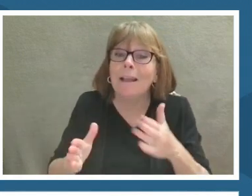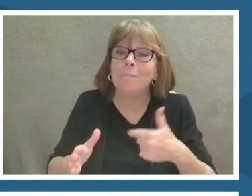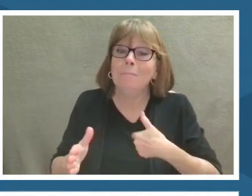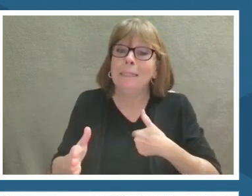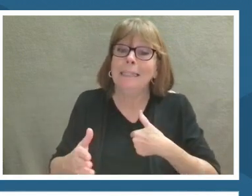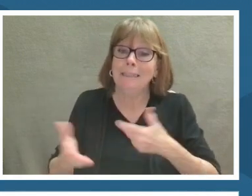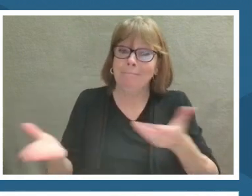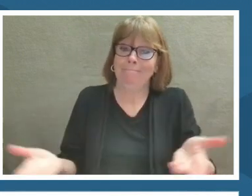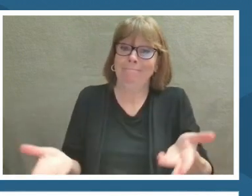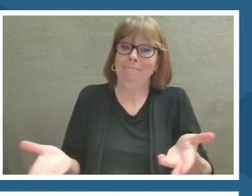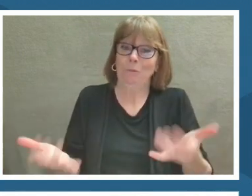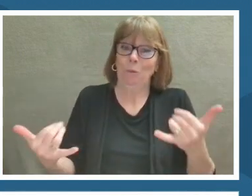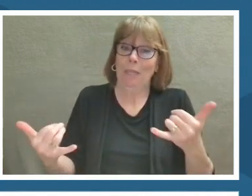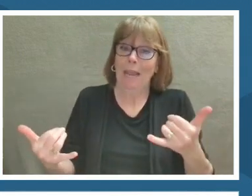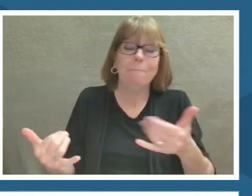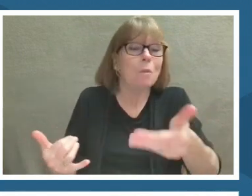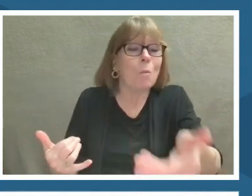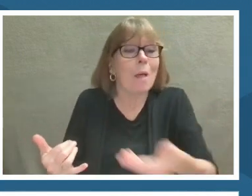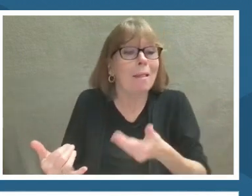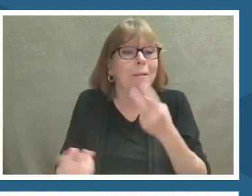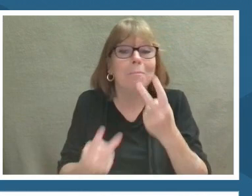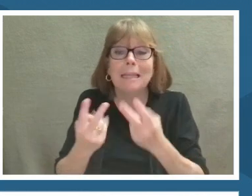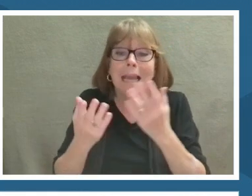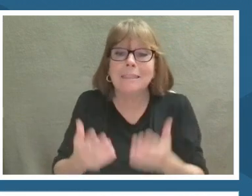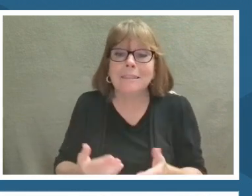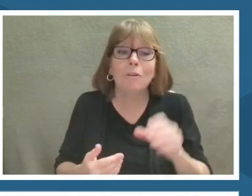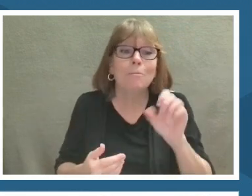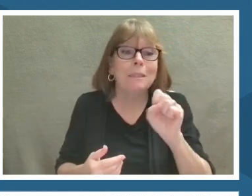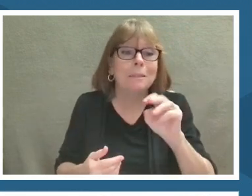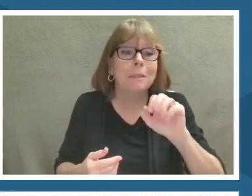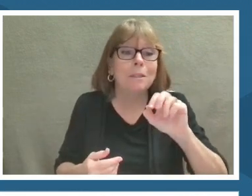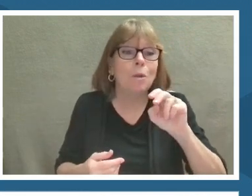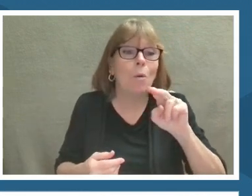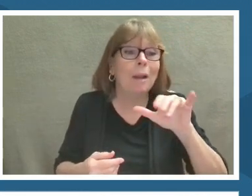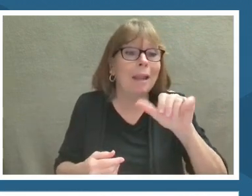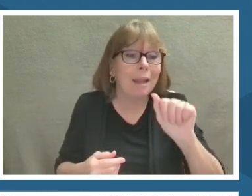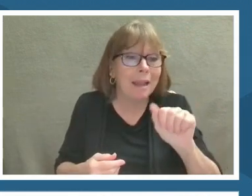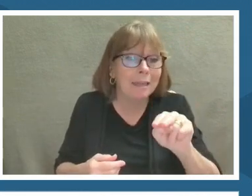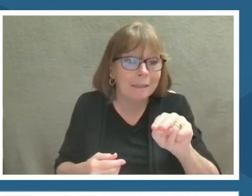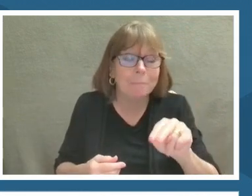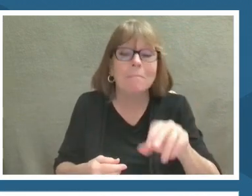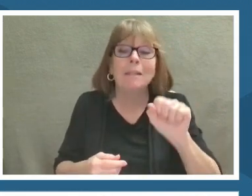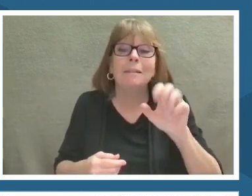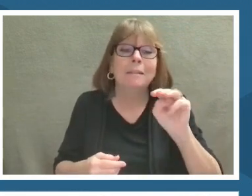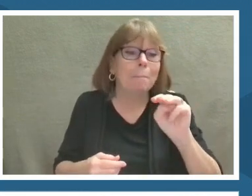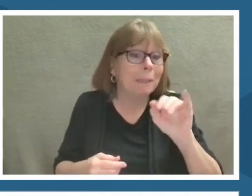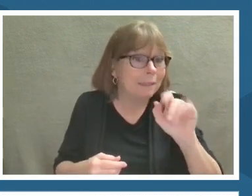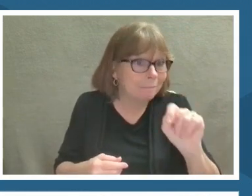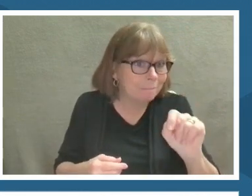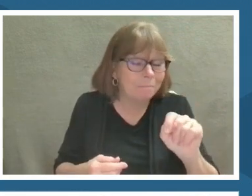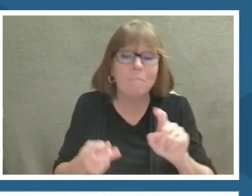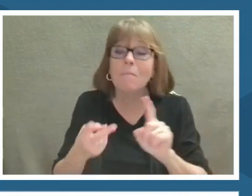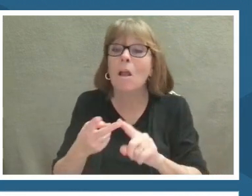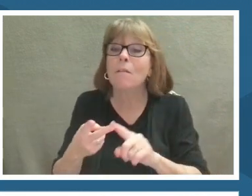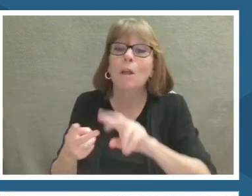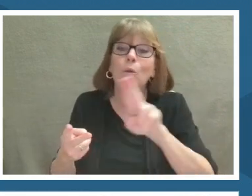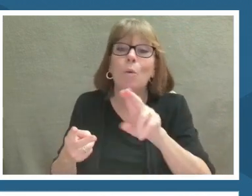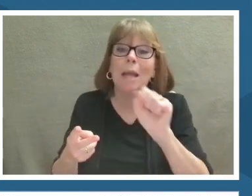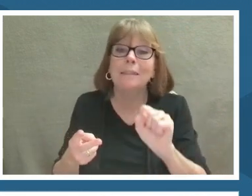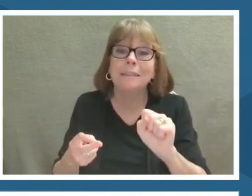welcome all our guests from the smithsonian um summit and also our